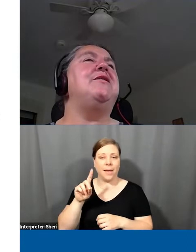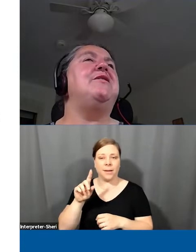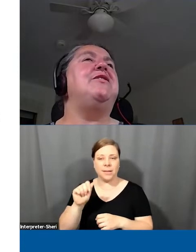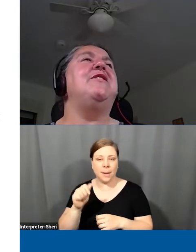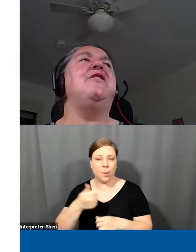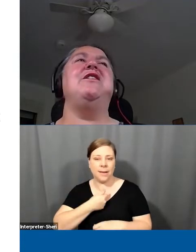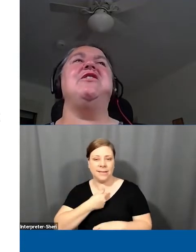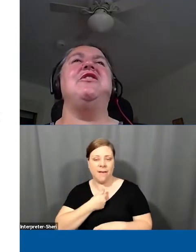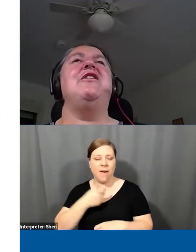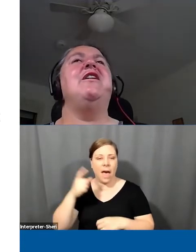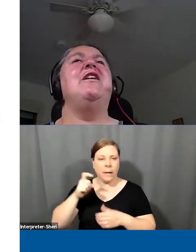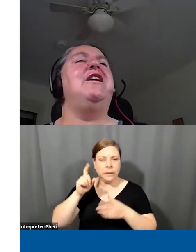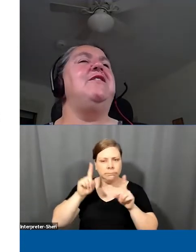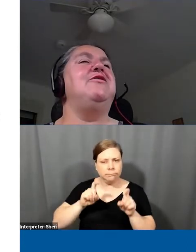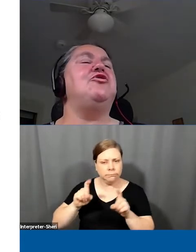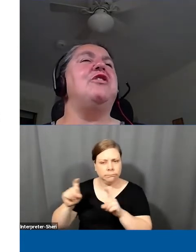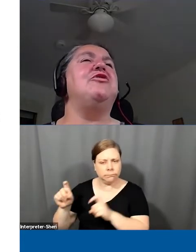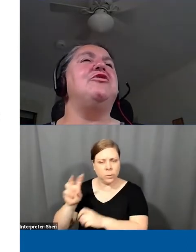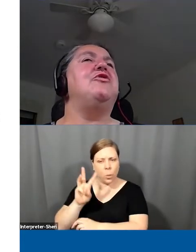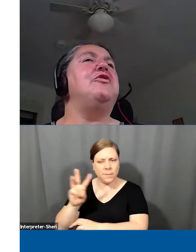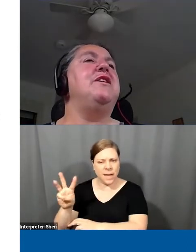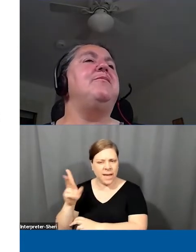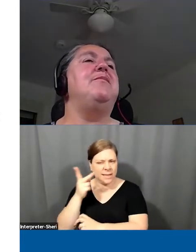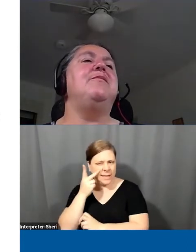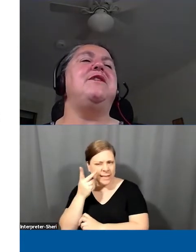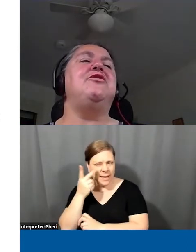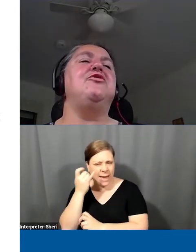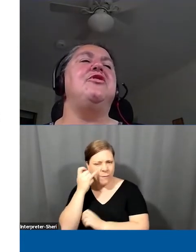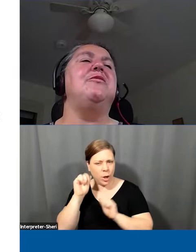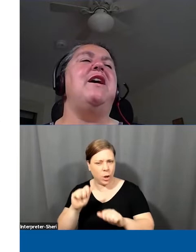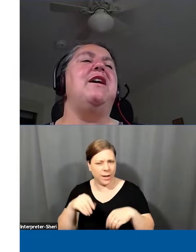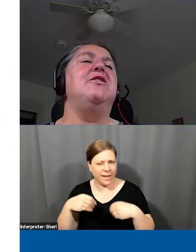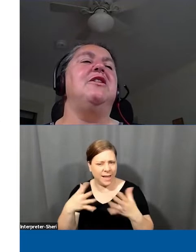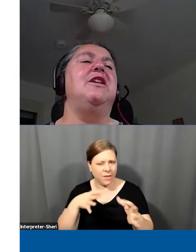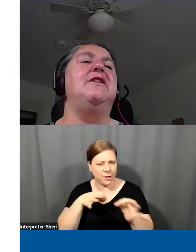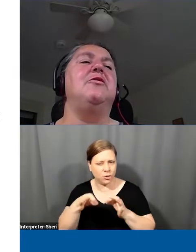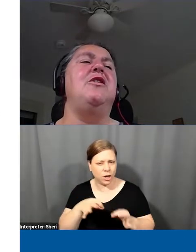and see if we could actually give instructions for the testers that we hired a little later on,